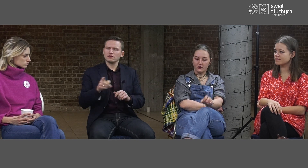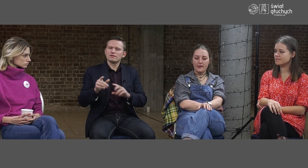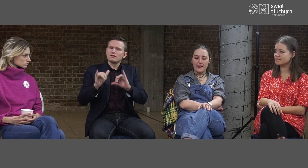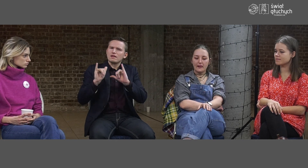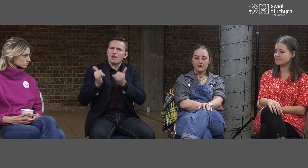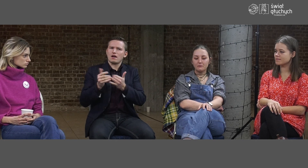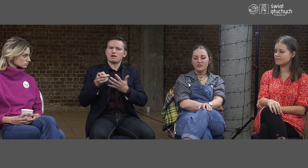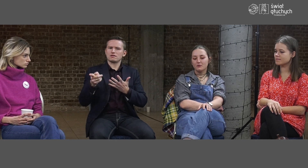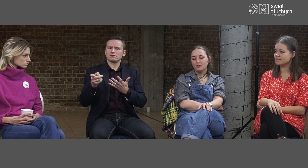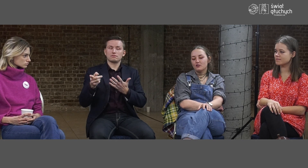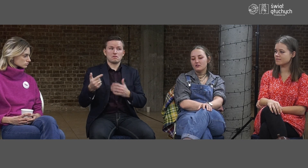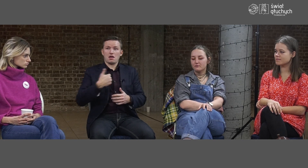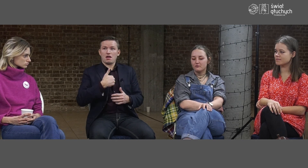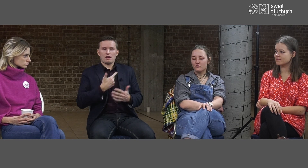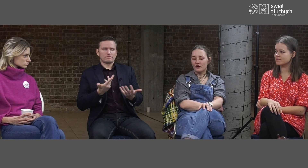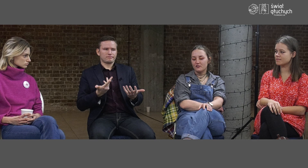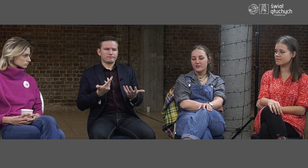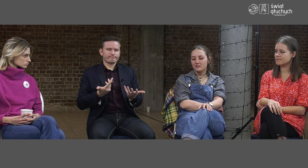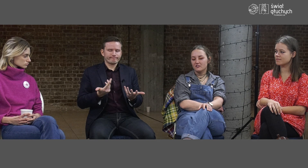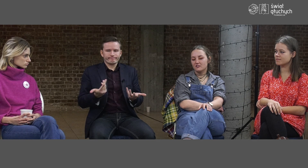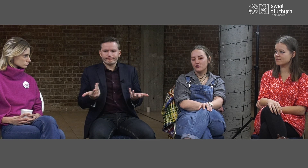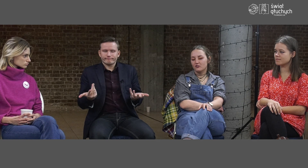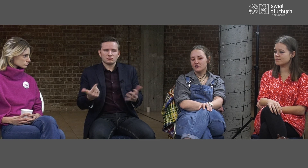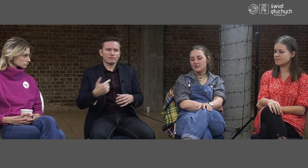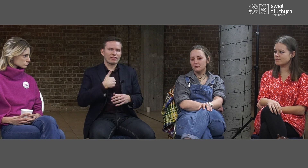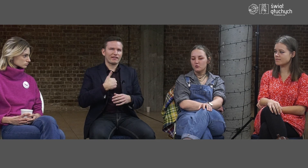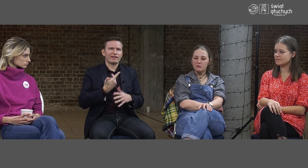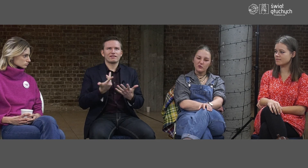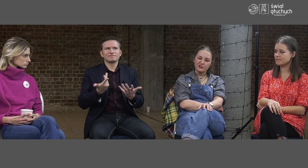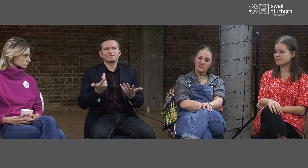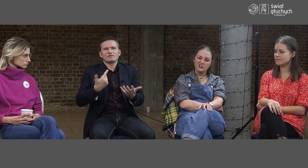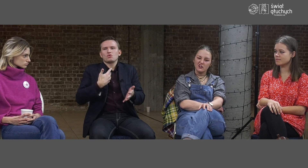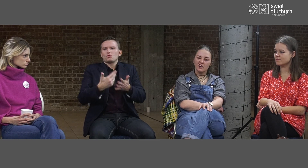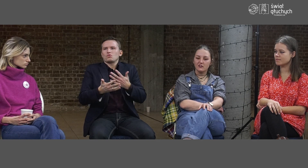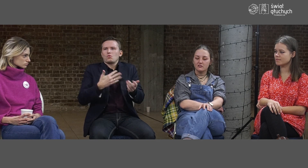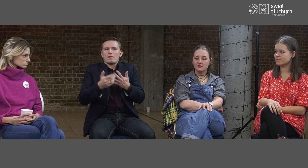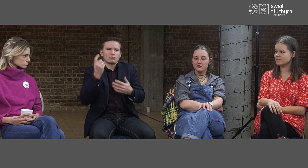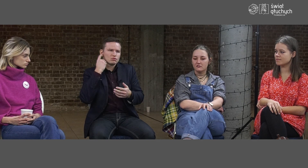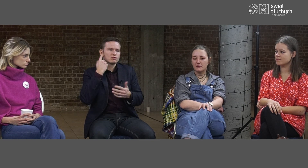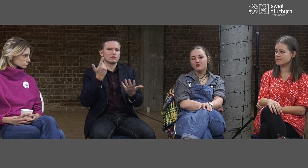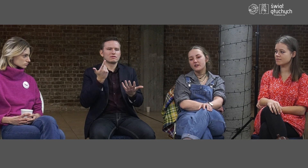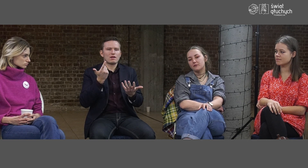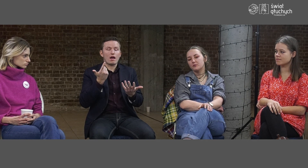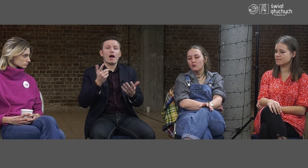I told her, "Well, actually, I'm hard of hearing, but medically I'm basically deaf."